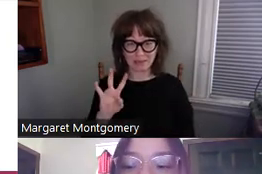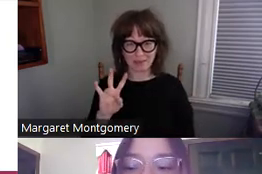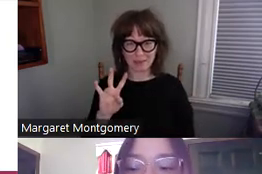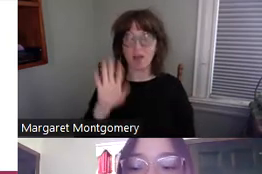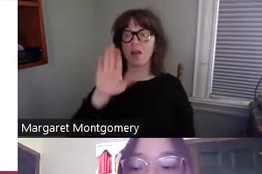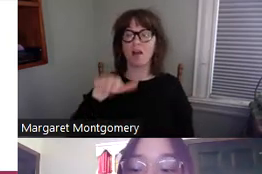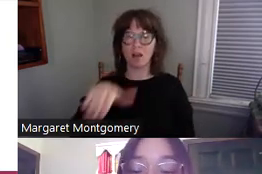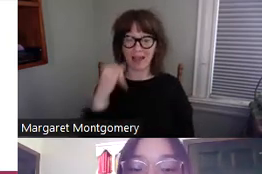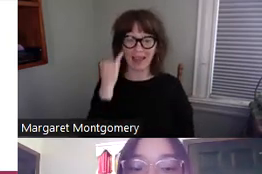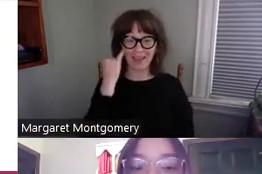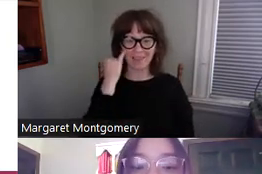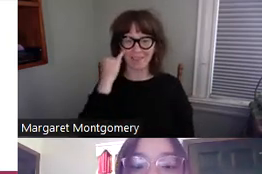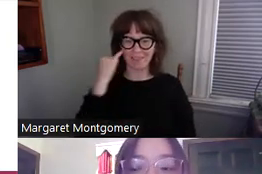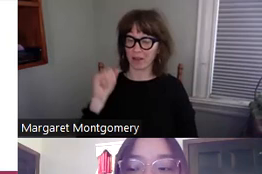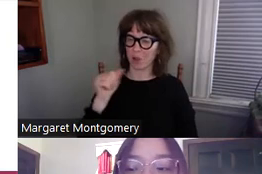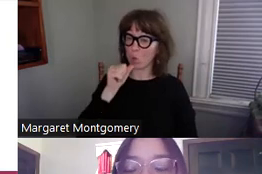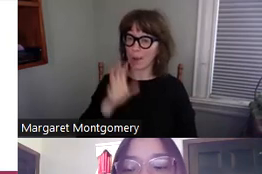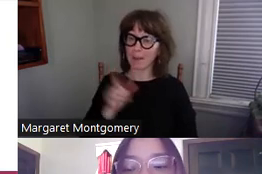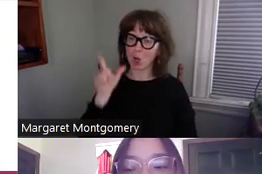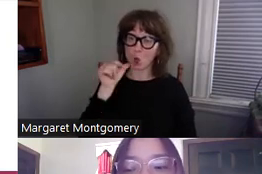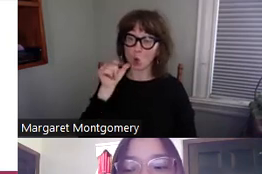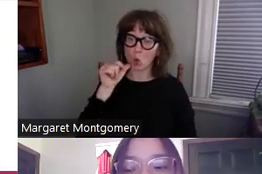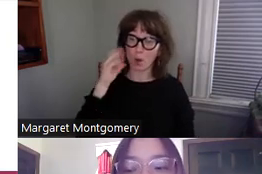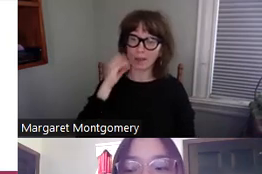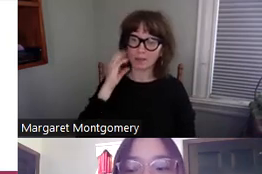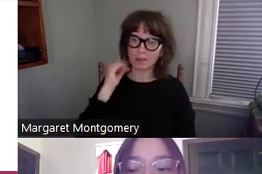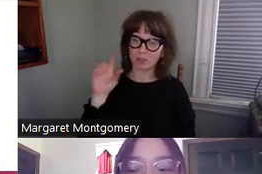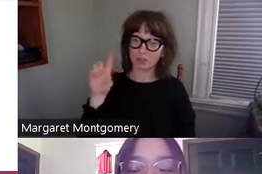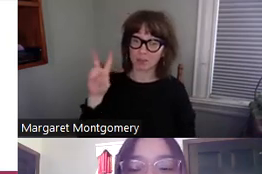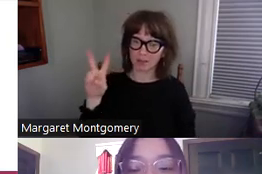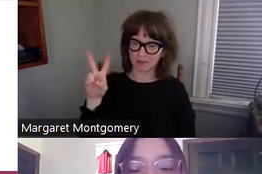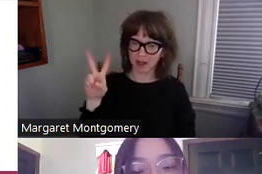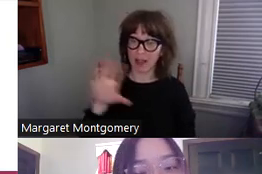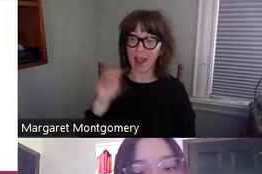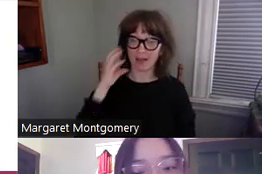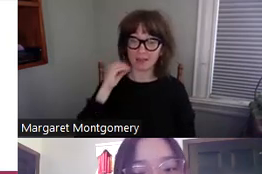of minnesota alone who have experienced sexual and or domestic violence, and that's those